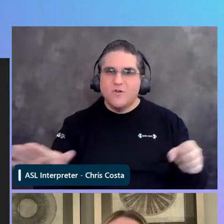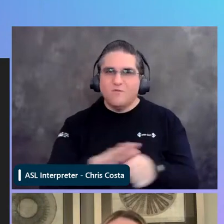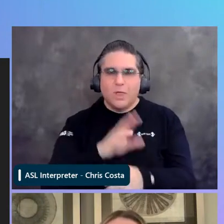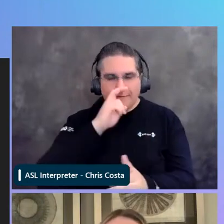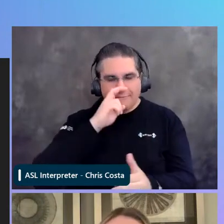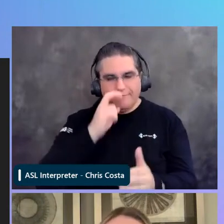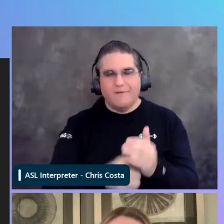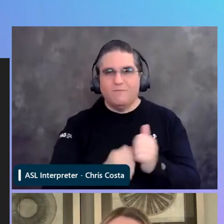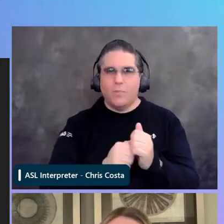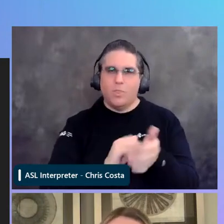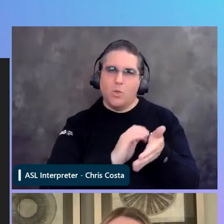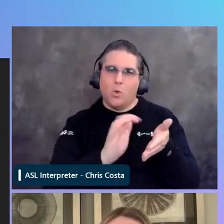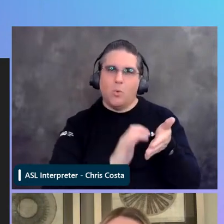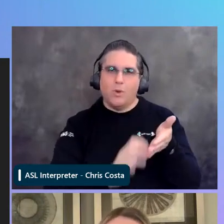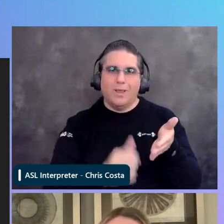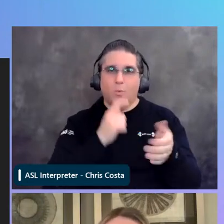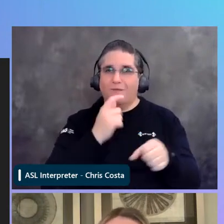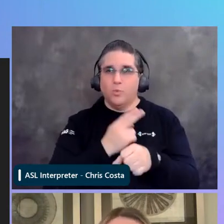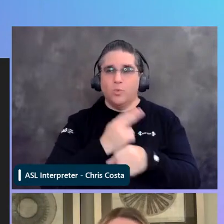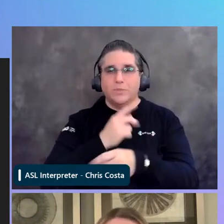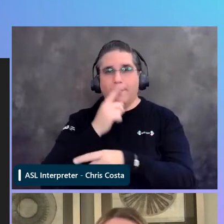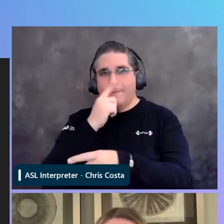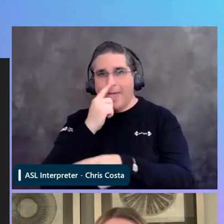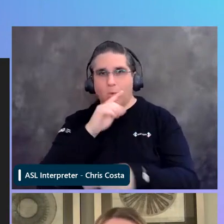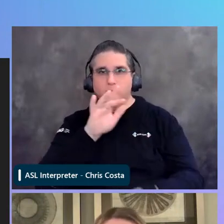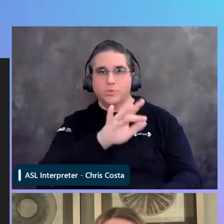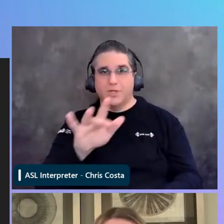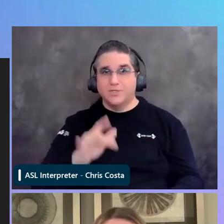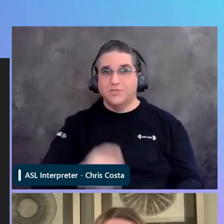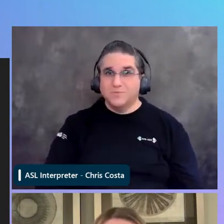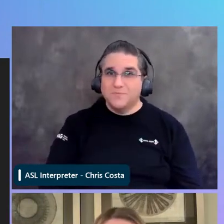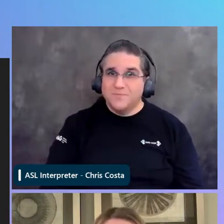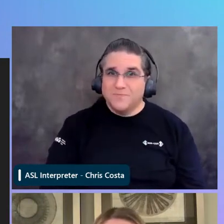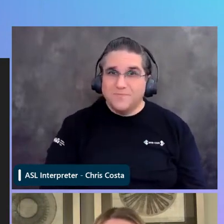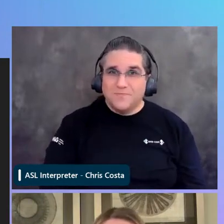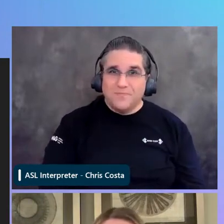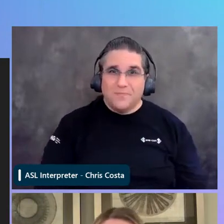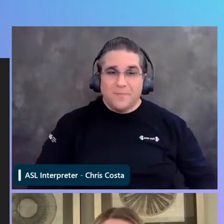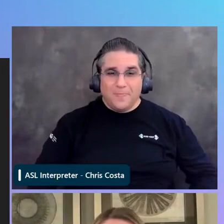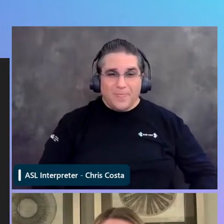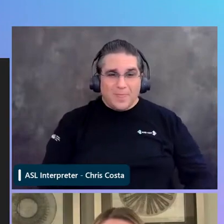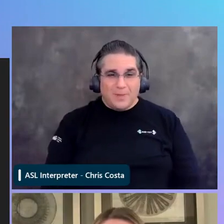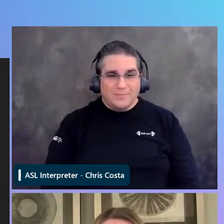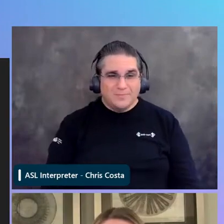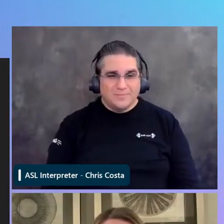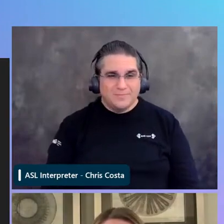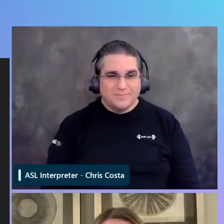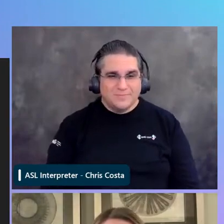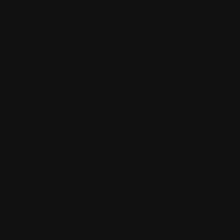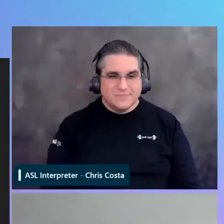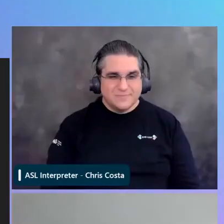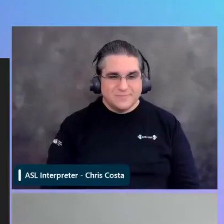coding without relying on that mouse or touch interaction.